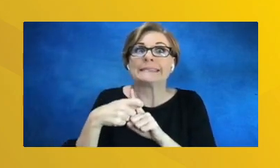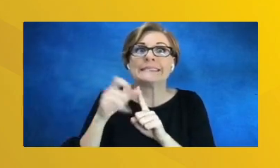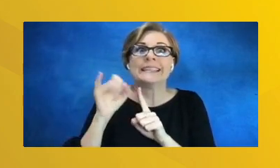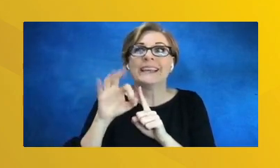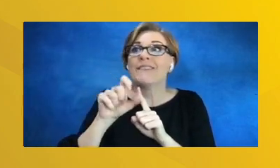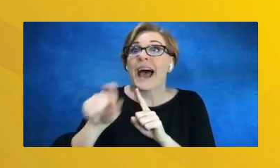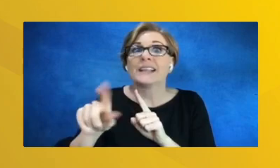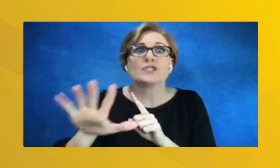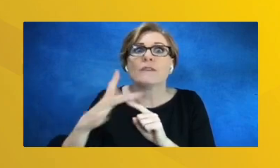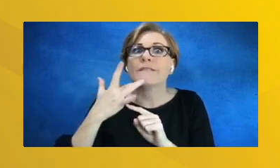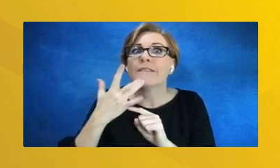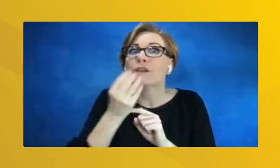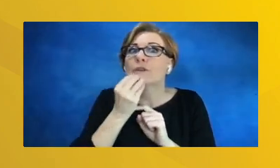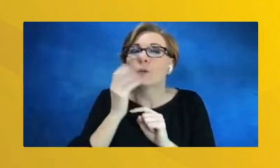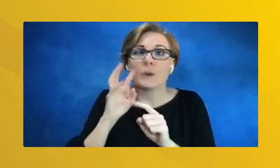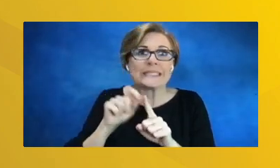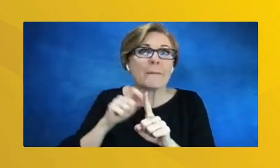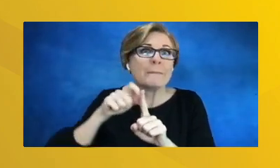So that is just a quick example.